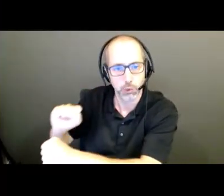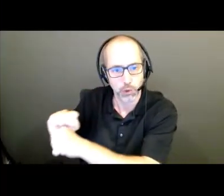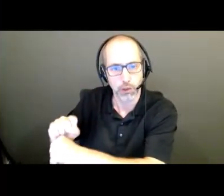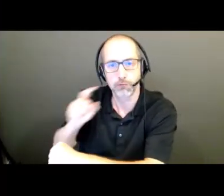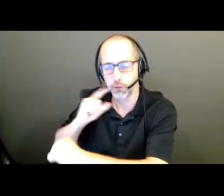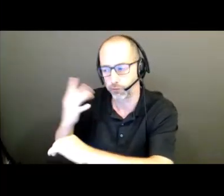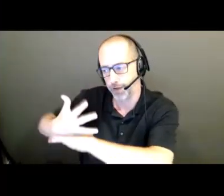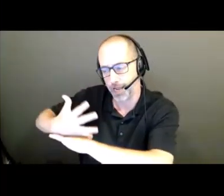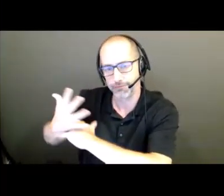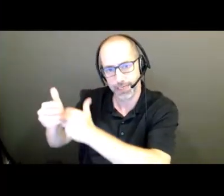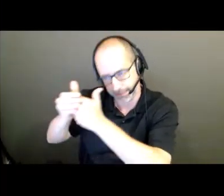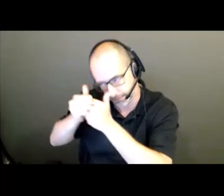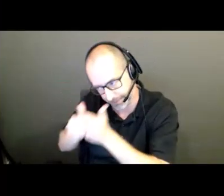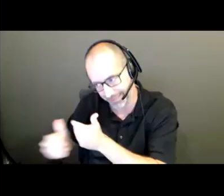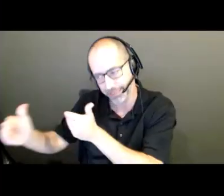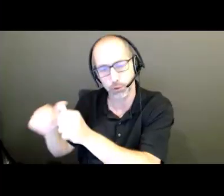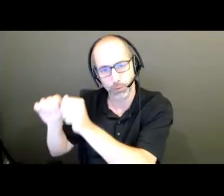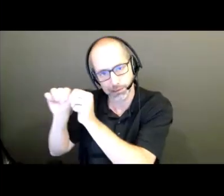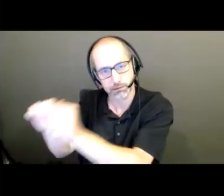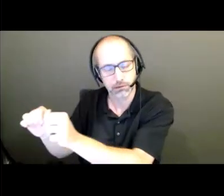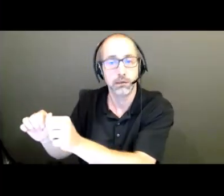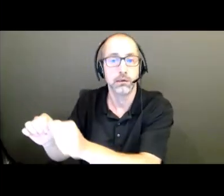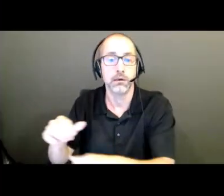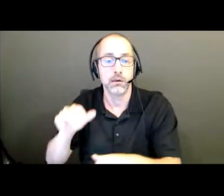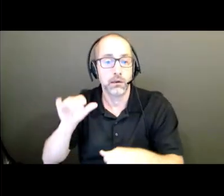As discussed, the residency must take place abroad.